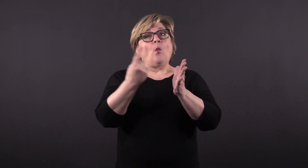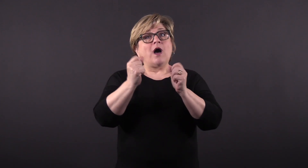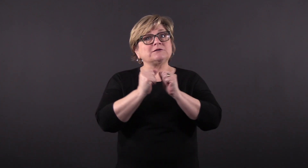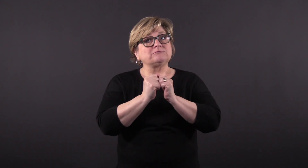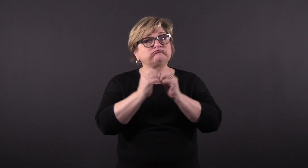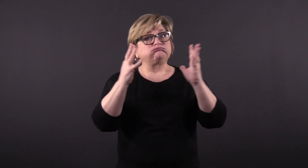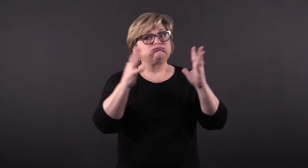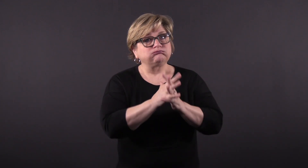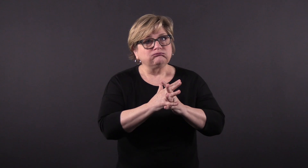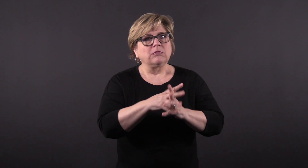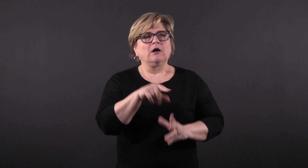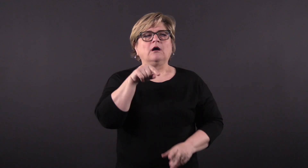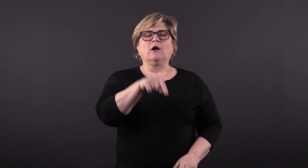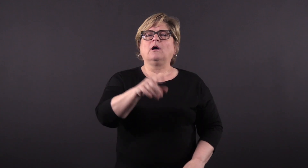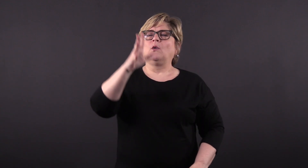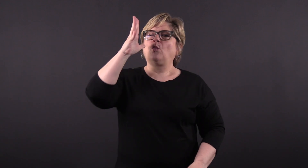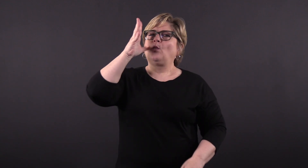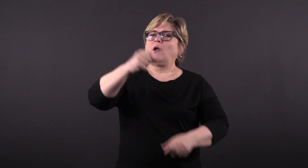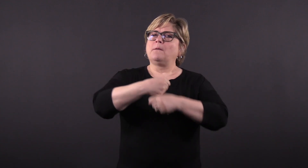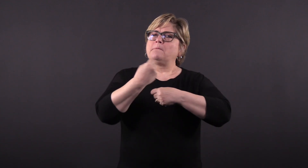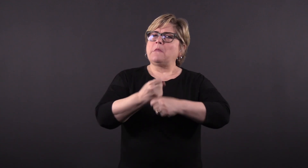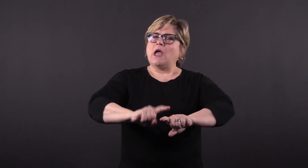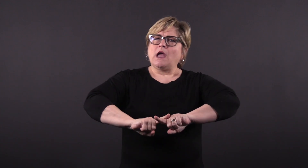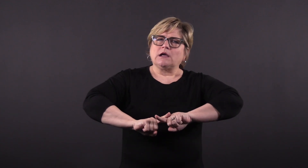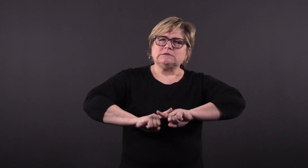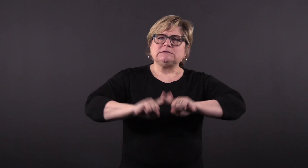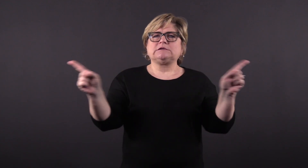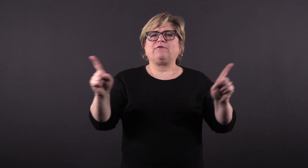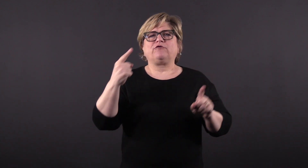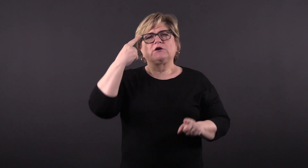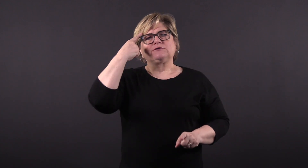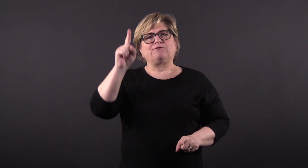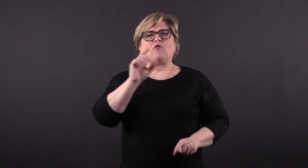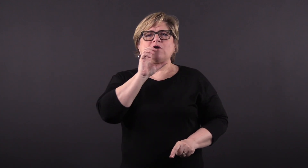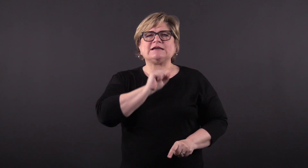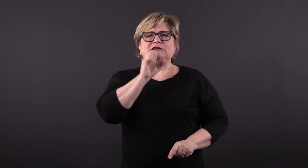Once implemented, these will make a difference for